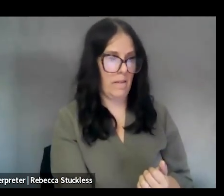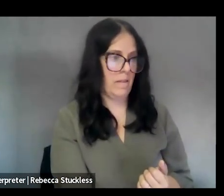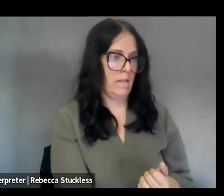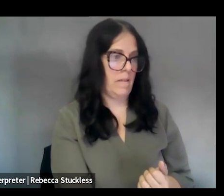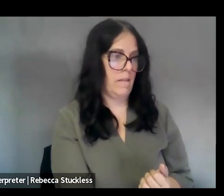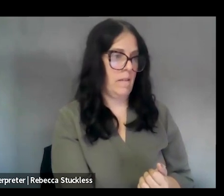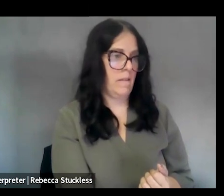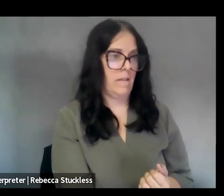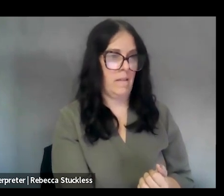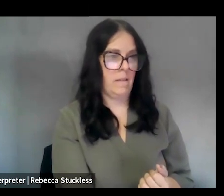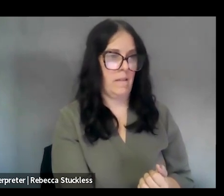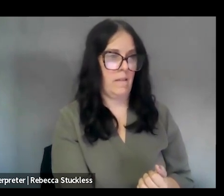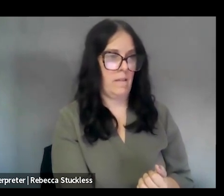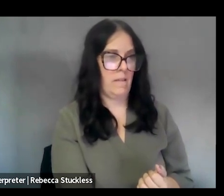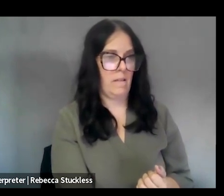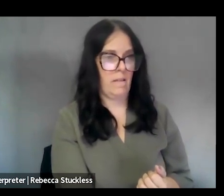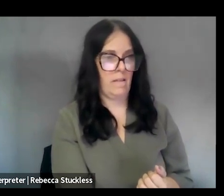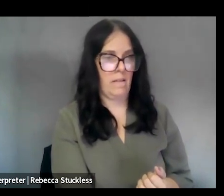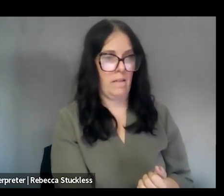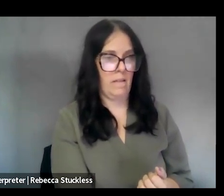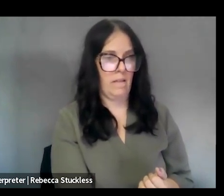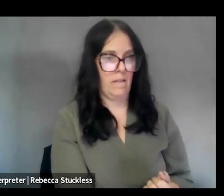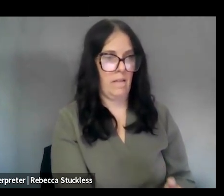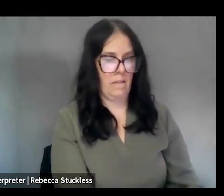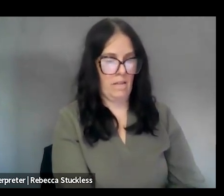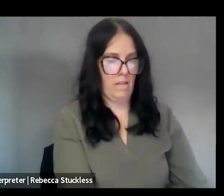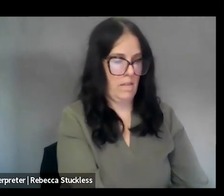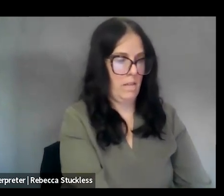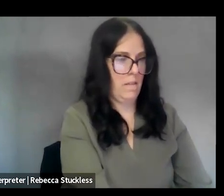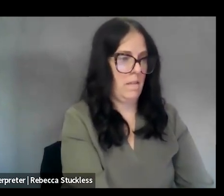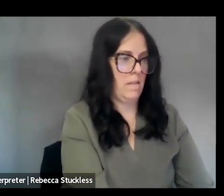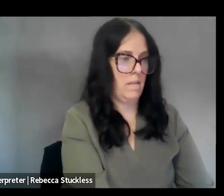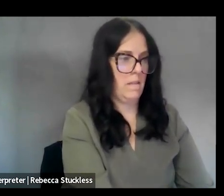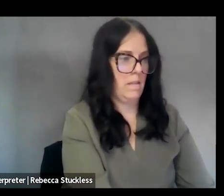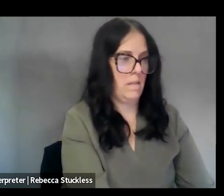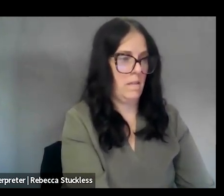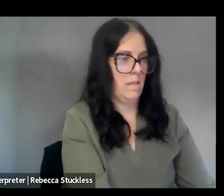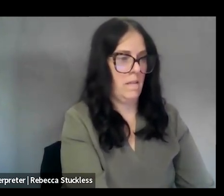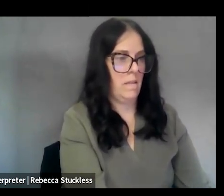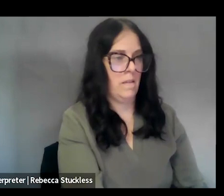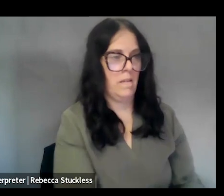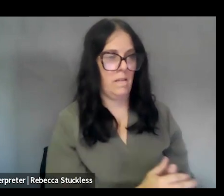is still ever changing. Speakers may oscillate between these terms during today's conversation,